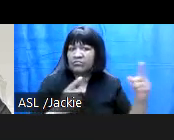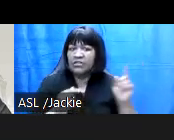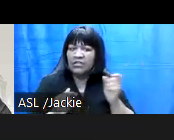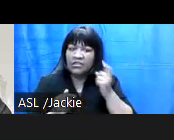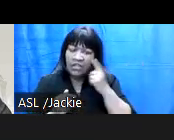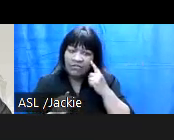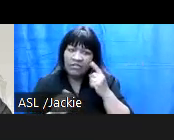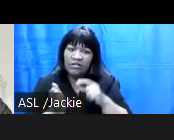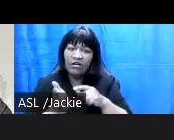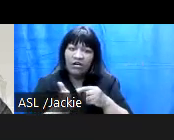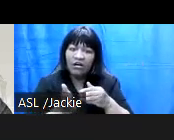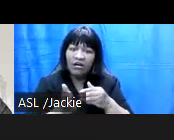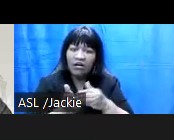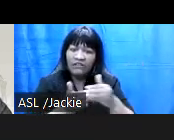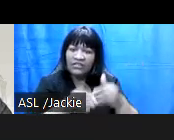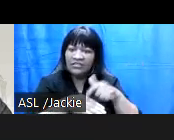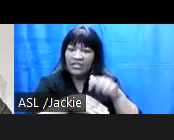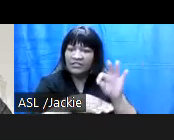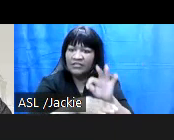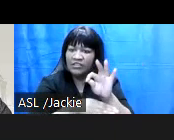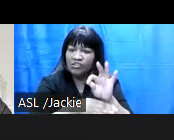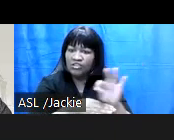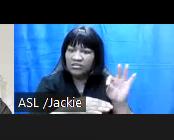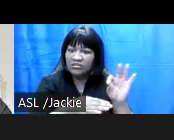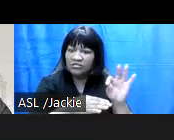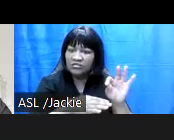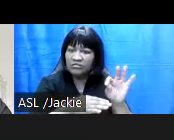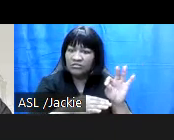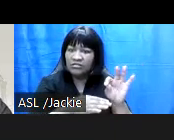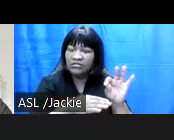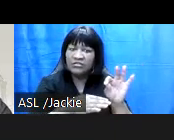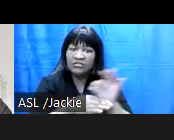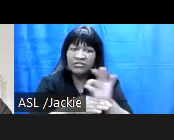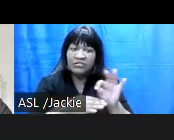often functioned -- oh -- please mute yourself --